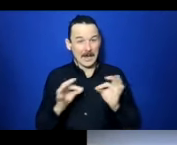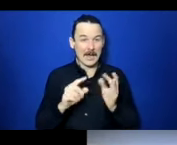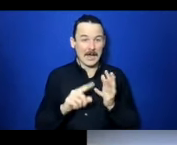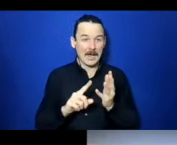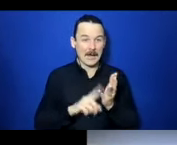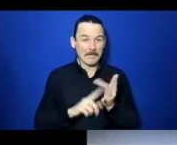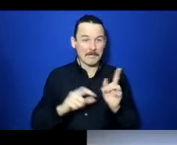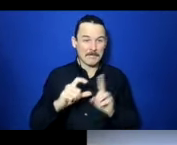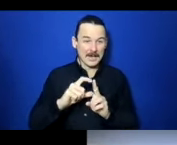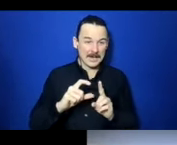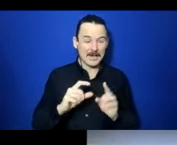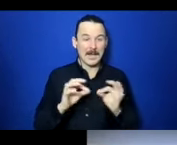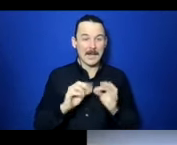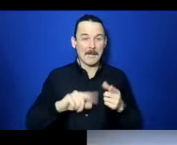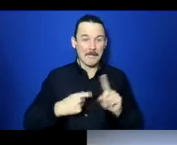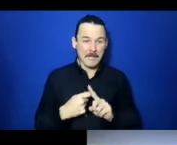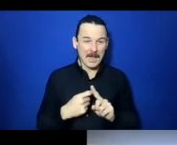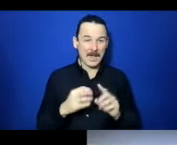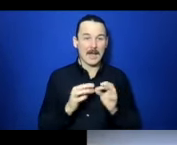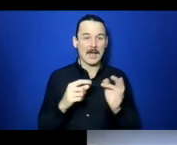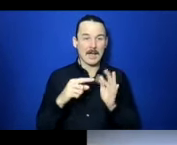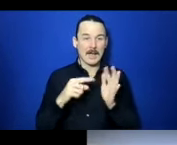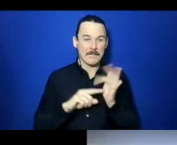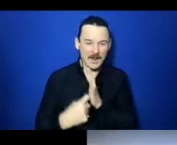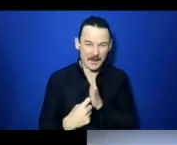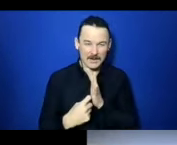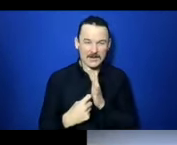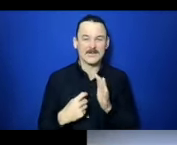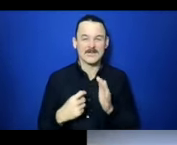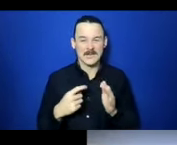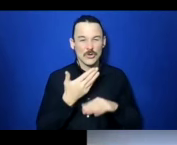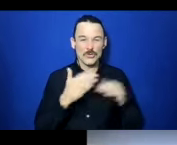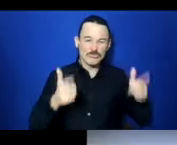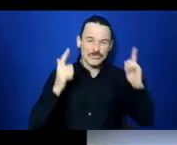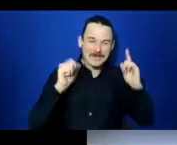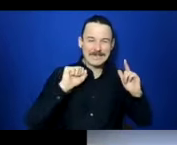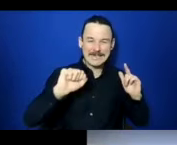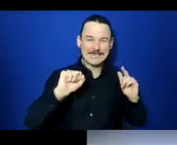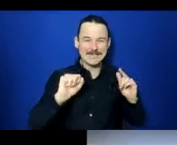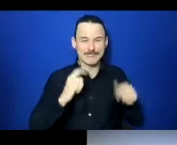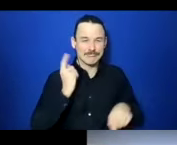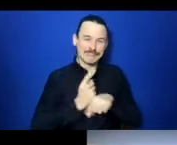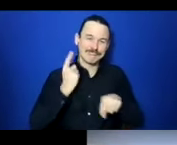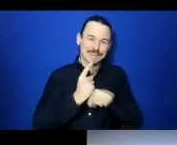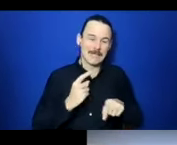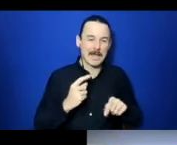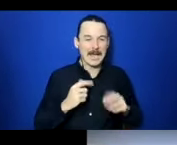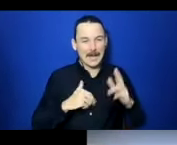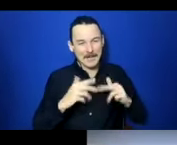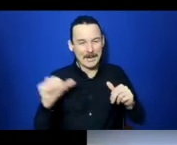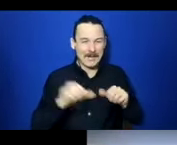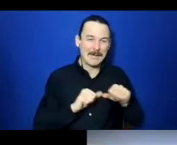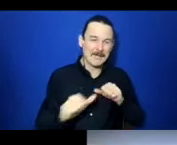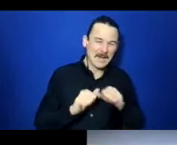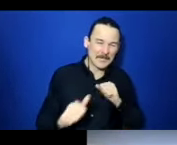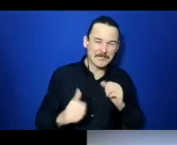How do we take this inflection point in history to build back better for the future of smart cities?